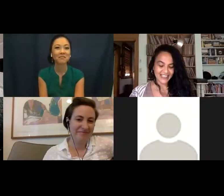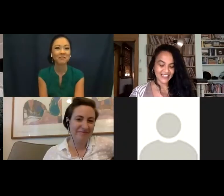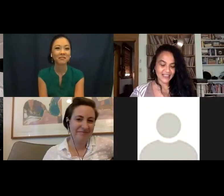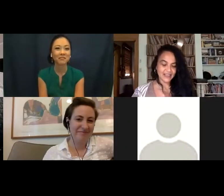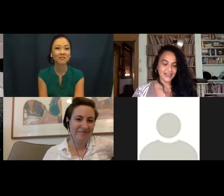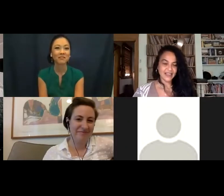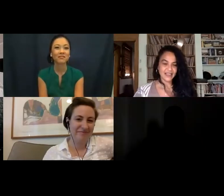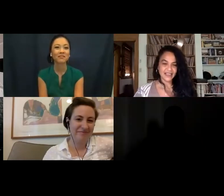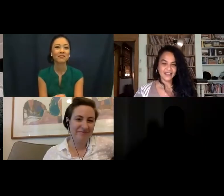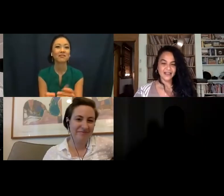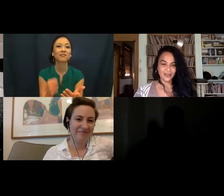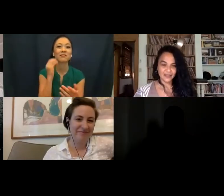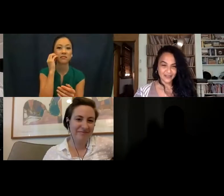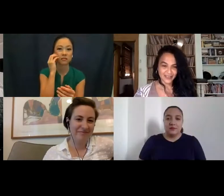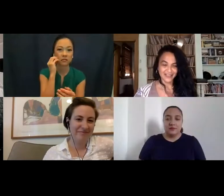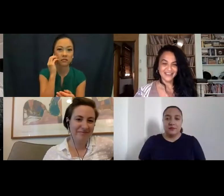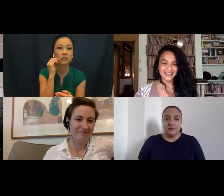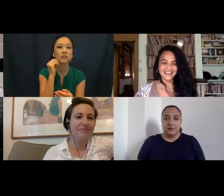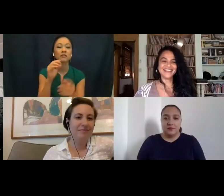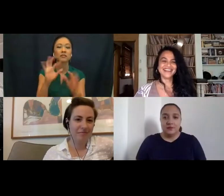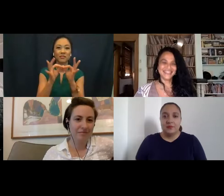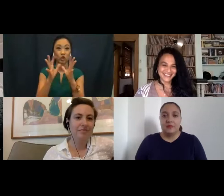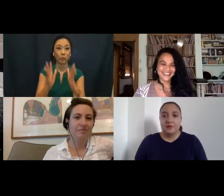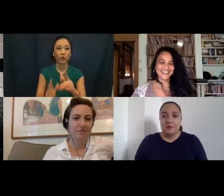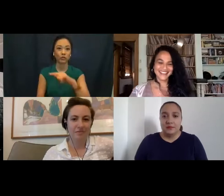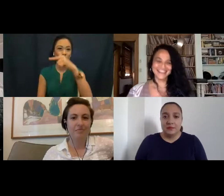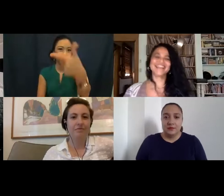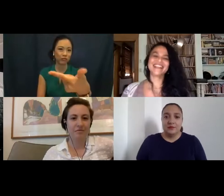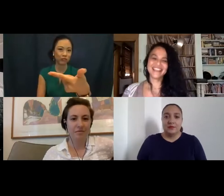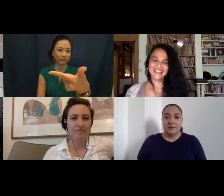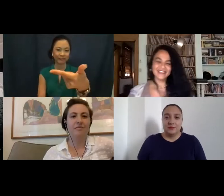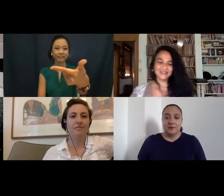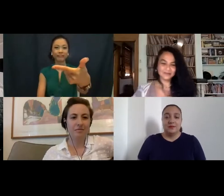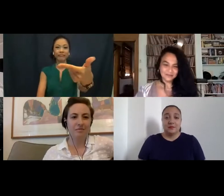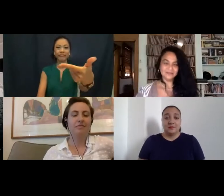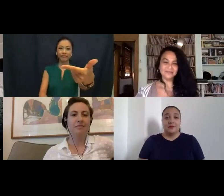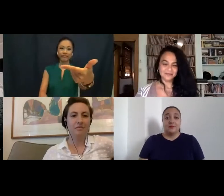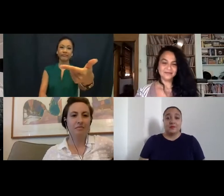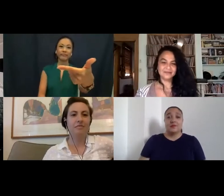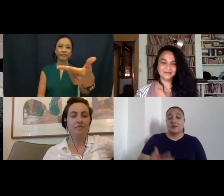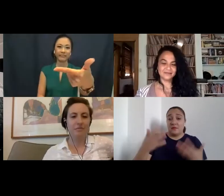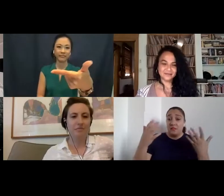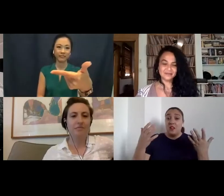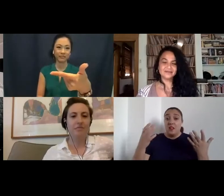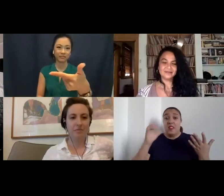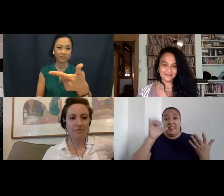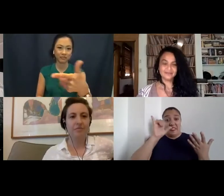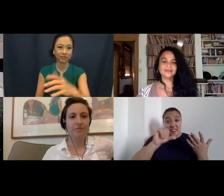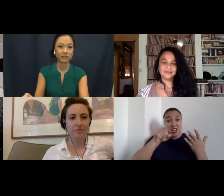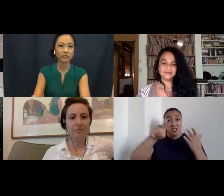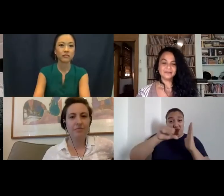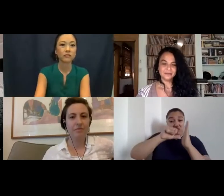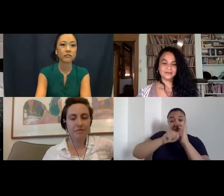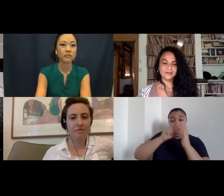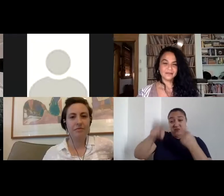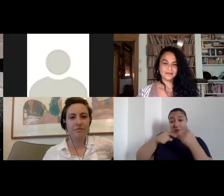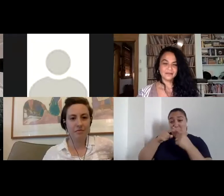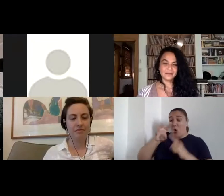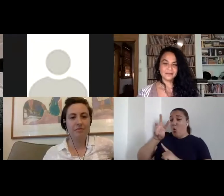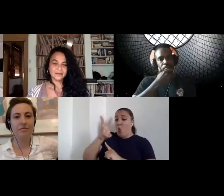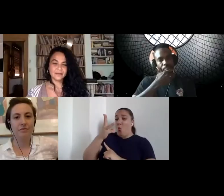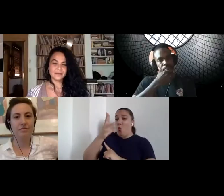your insistence on the why. Why, we shouldn't try to escape that question, maybe even though